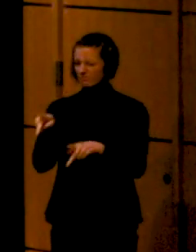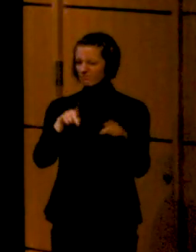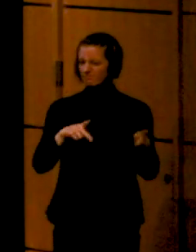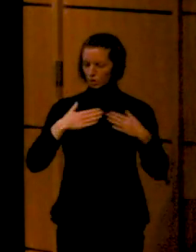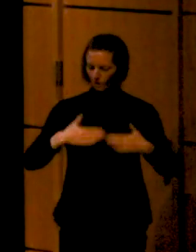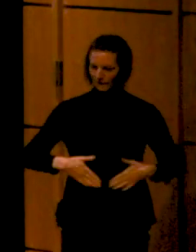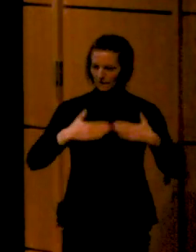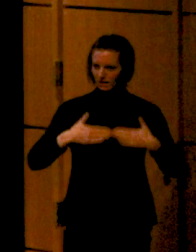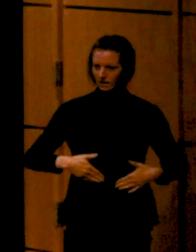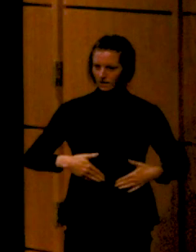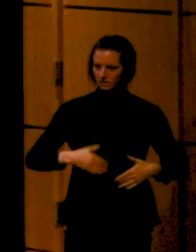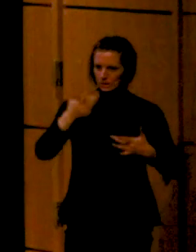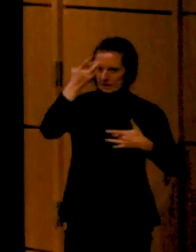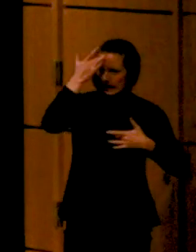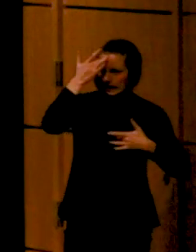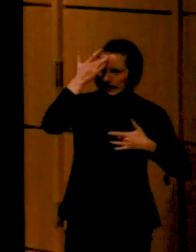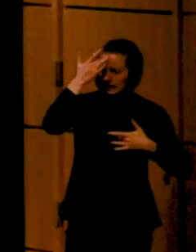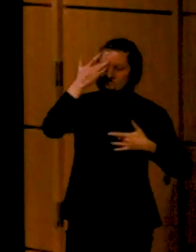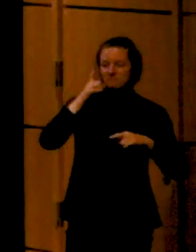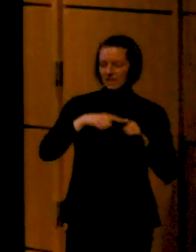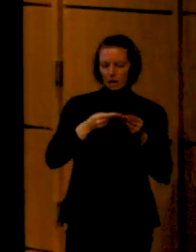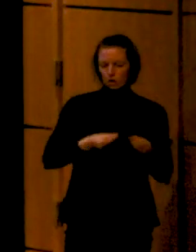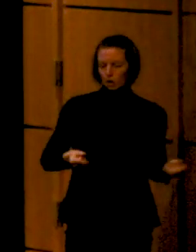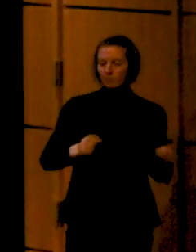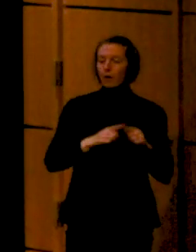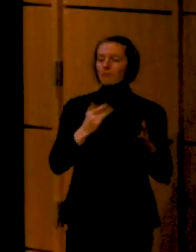might return at any moment without notice.